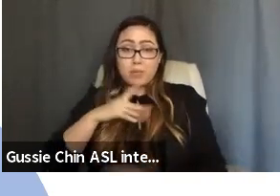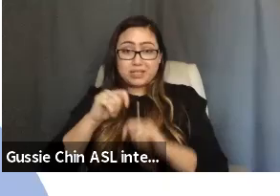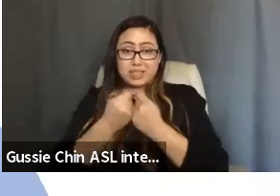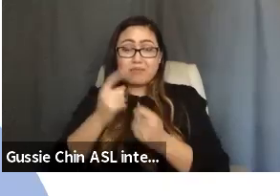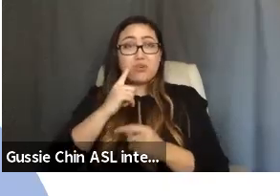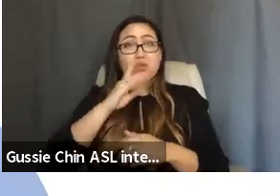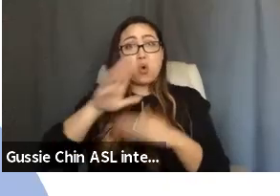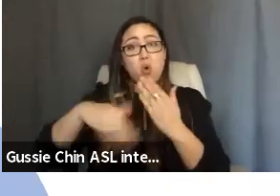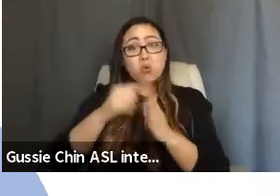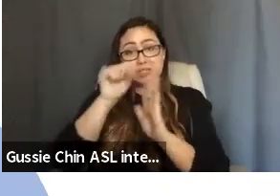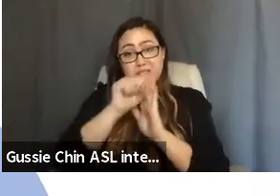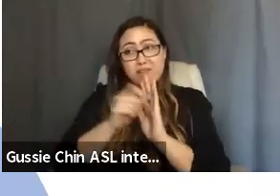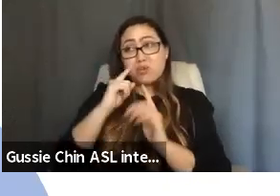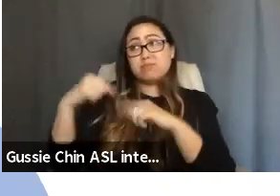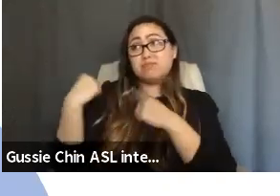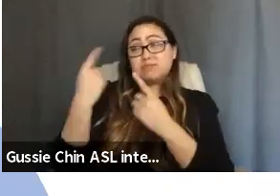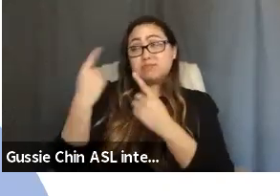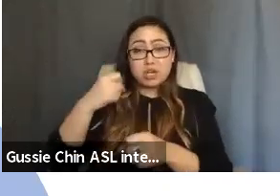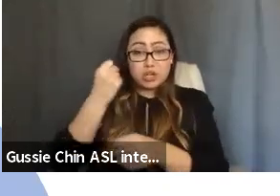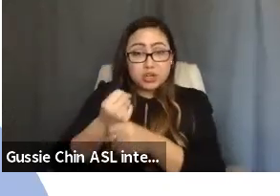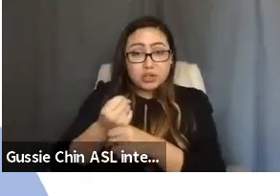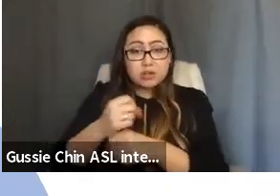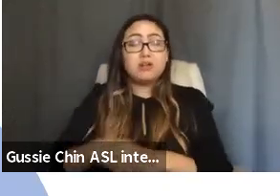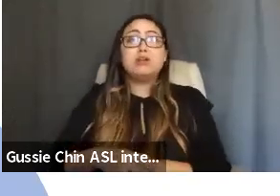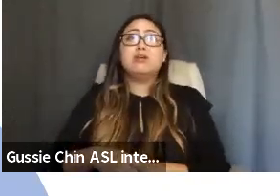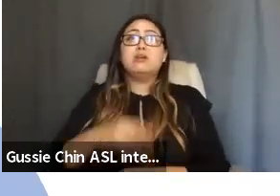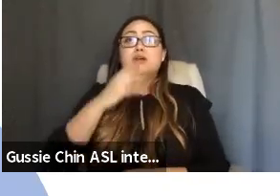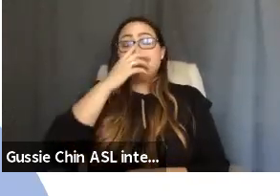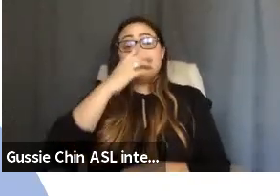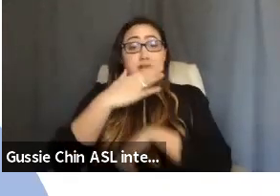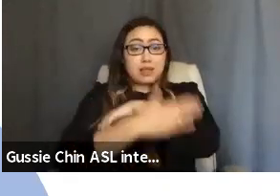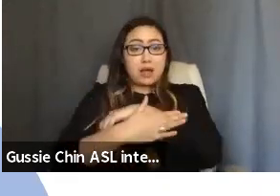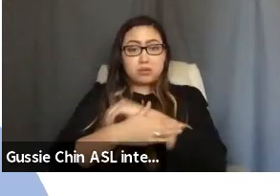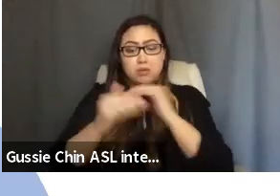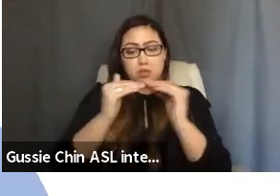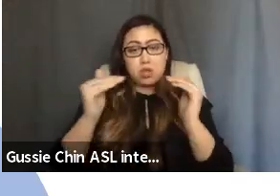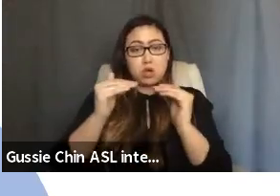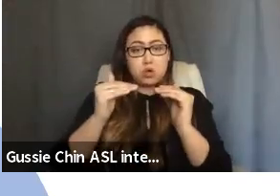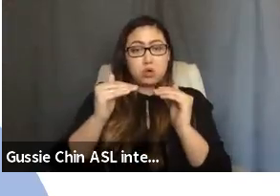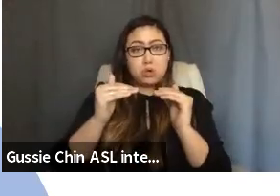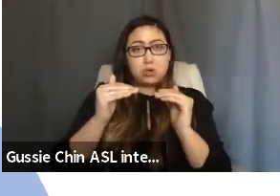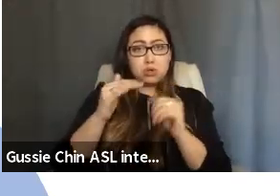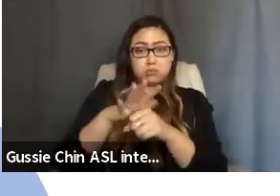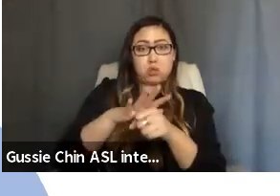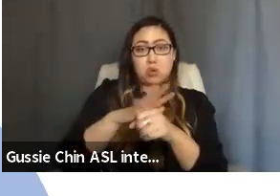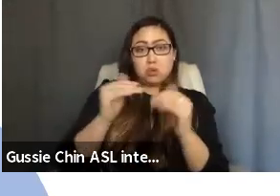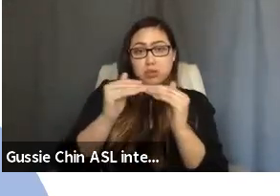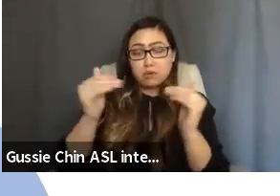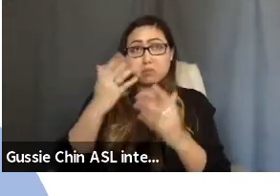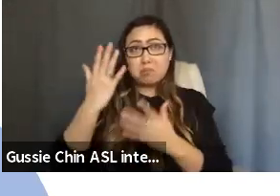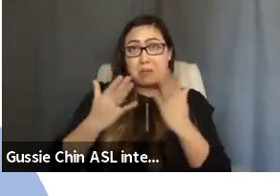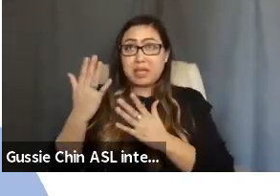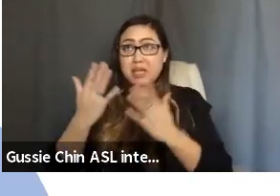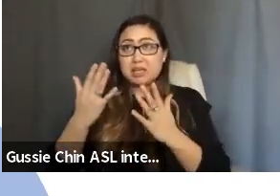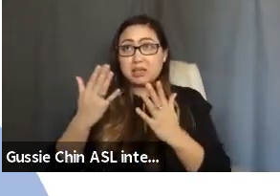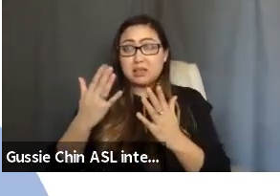state for the past year, and at the county and local levels, it's maybe half a position